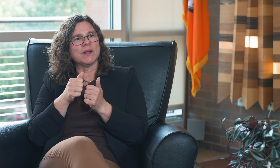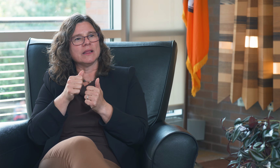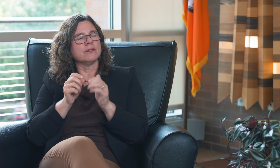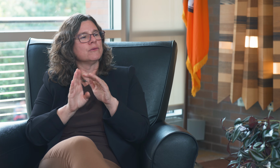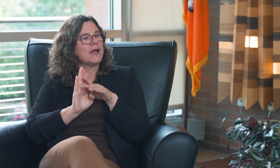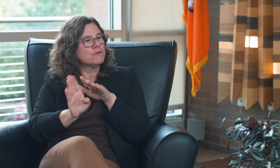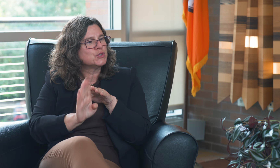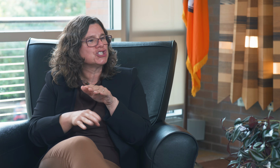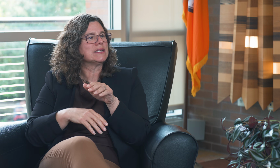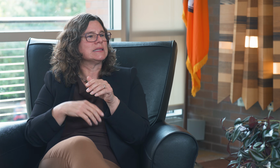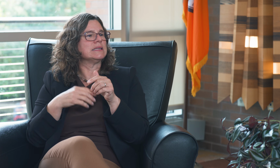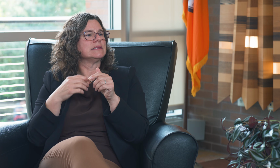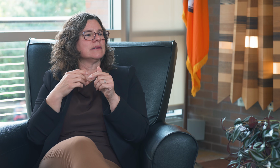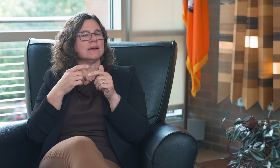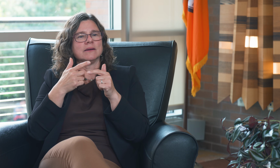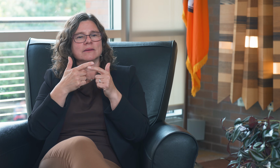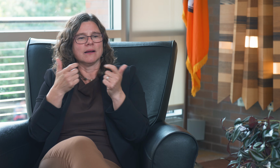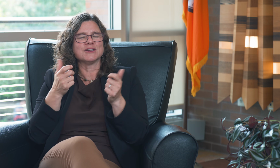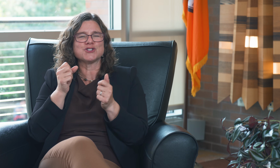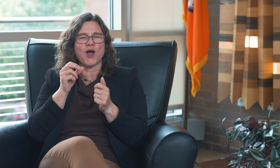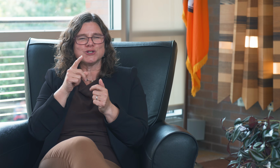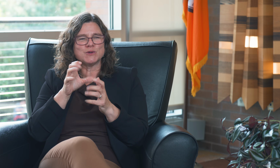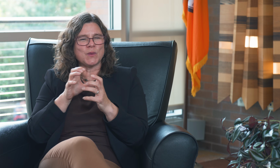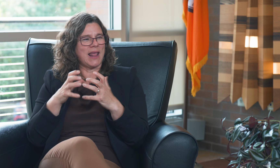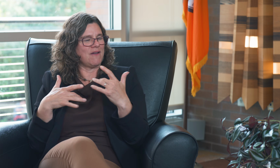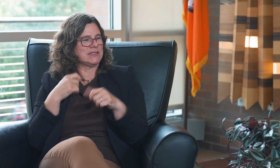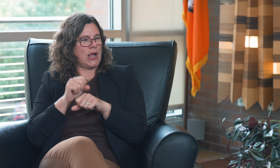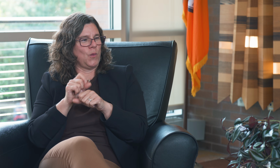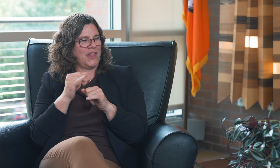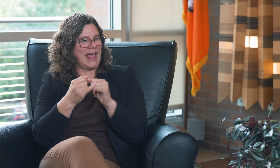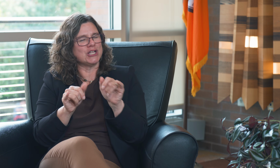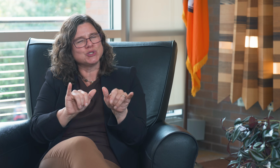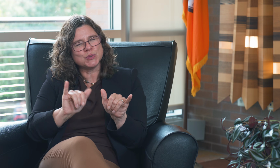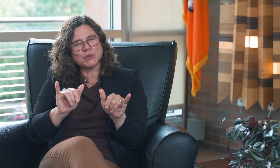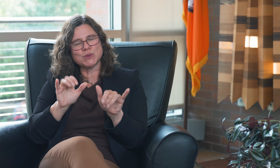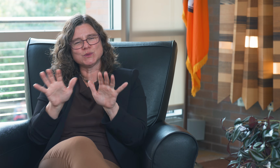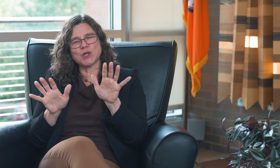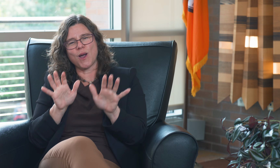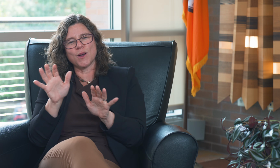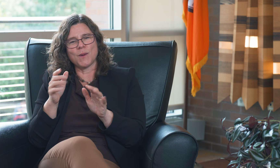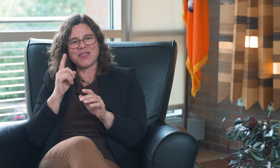At the end of her career, she worked with refugees, and she did a lot of exciting work there, too.